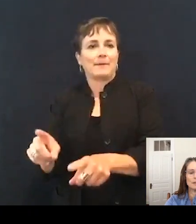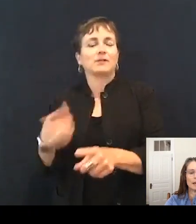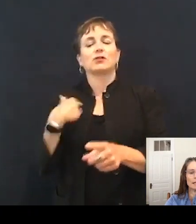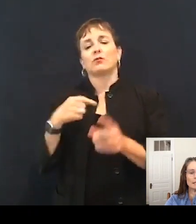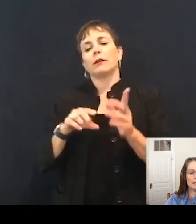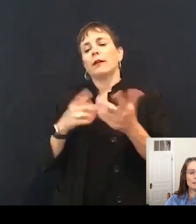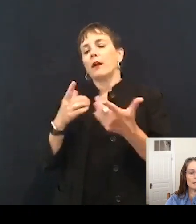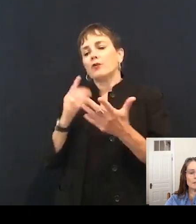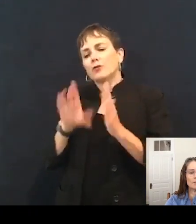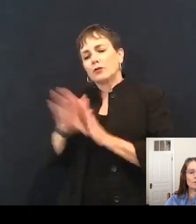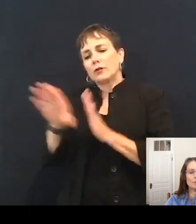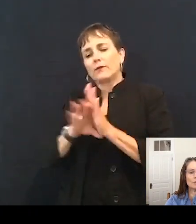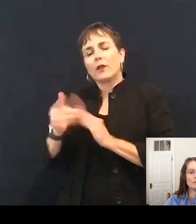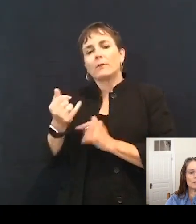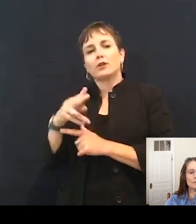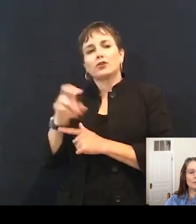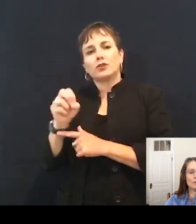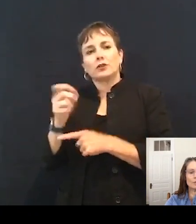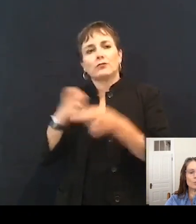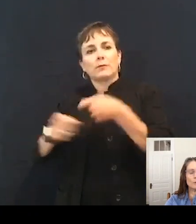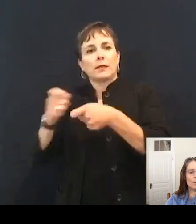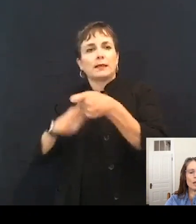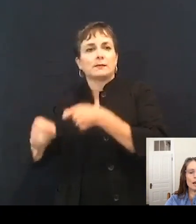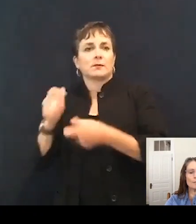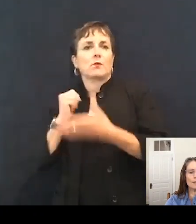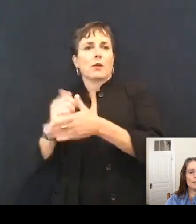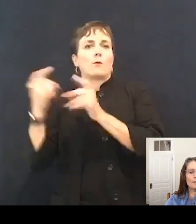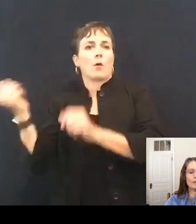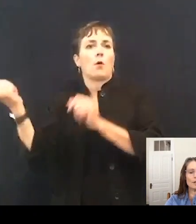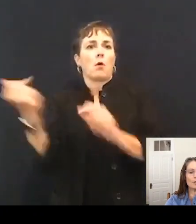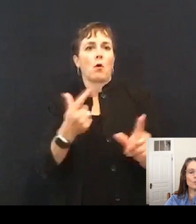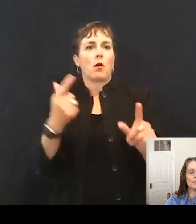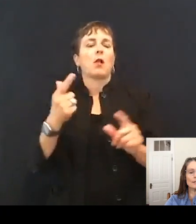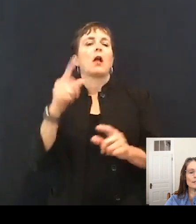The idea is to deliver a normal copy of the USH1C gene,